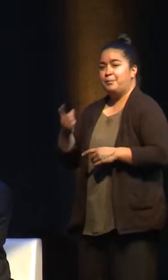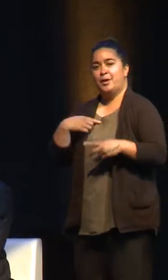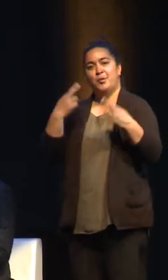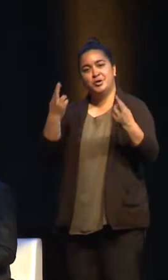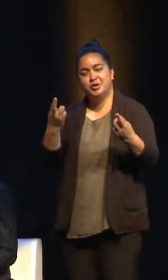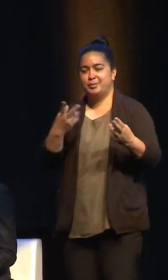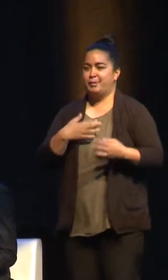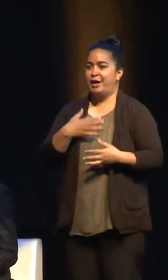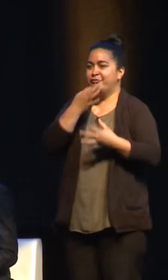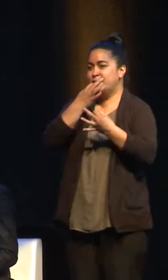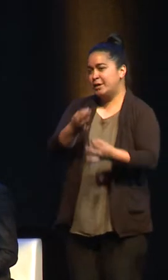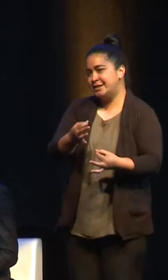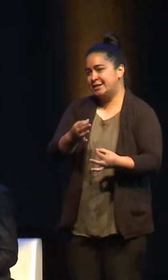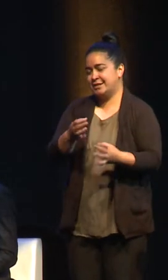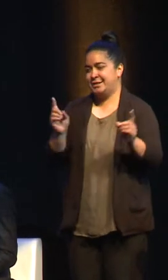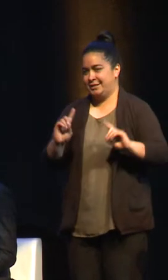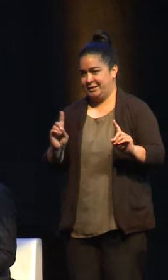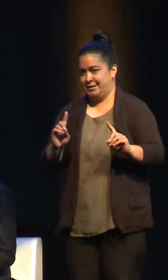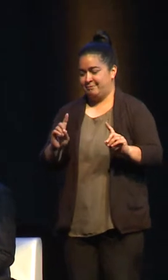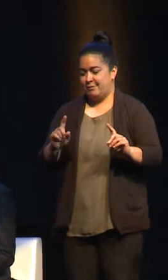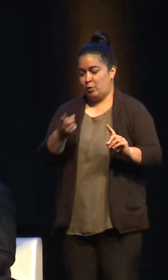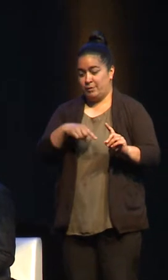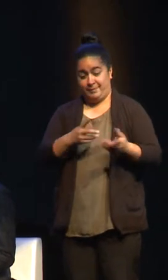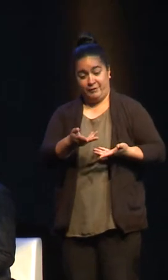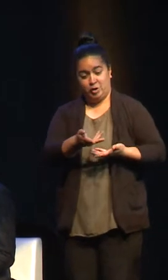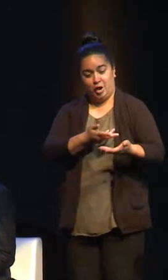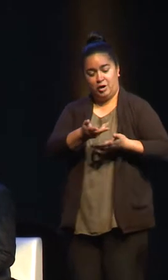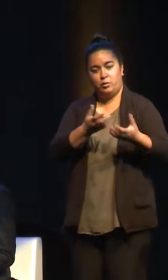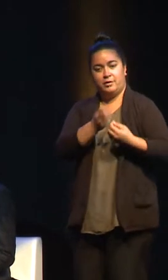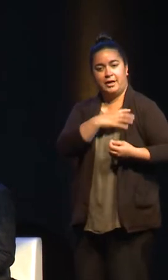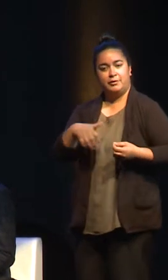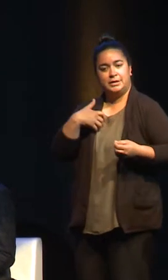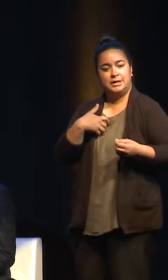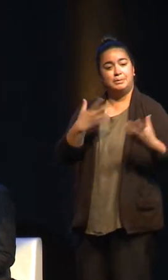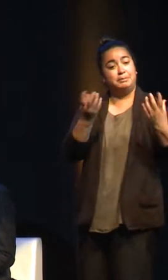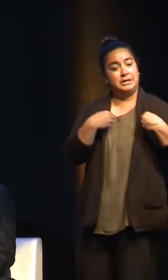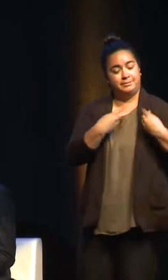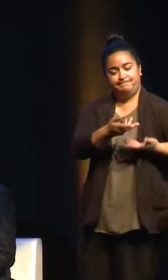would be, we take as a dialogue between business and government and others. We take the 30